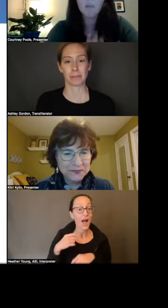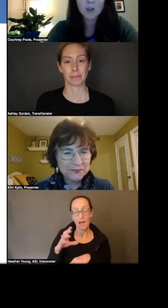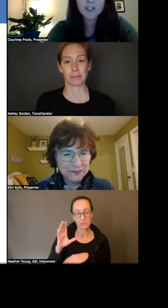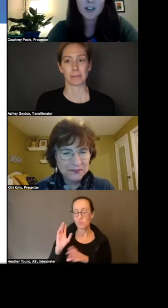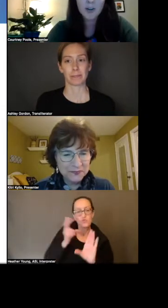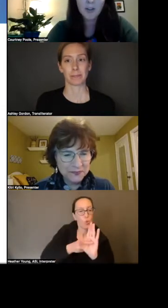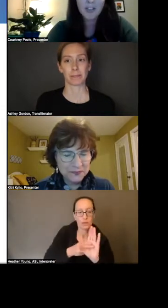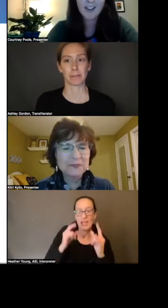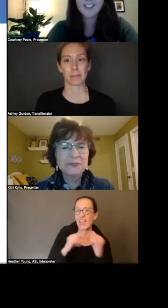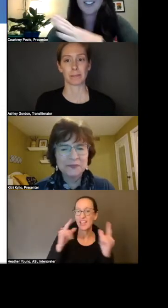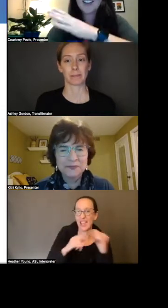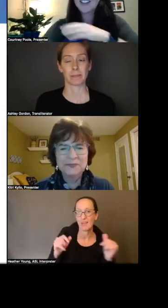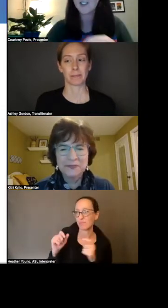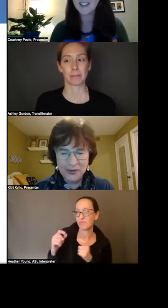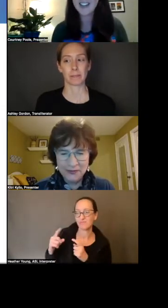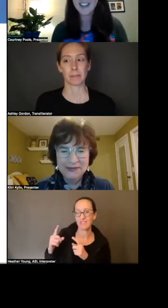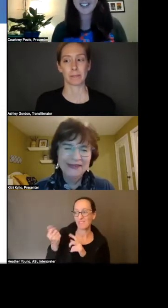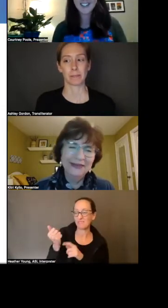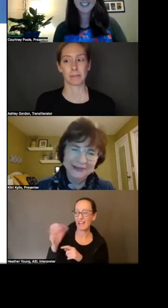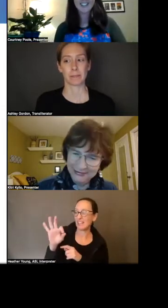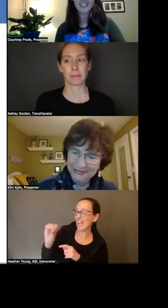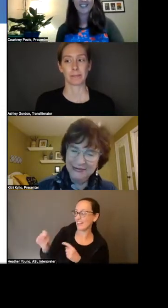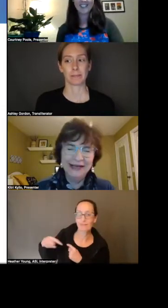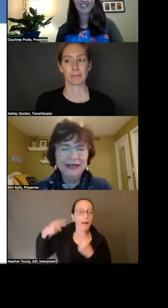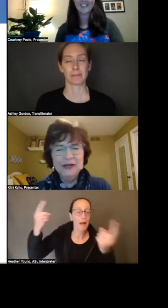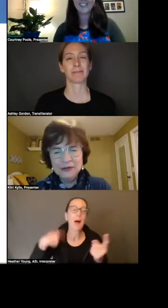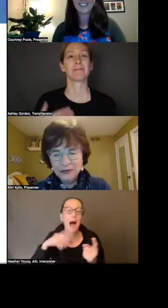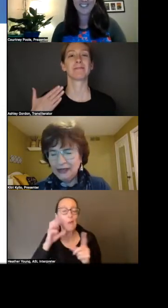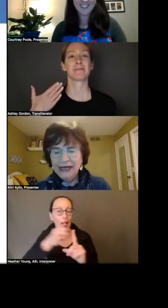More to come on that. Kitri, you're next. Okay, sorry.